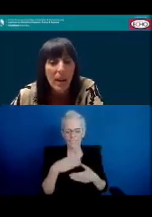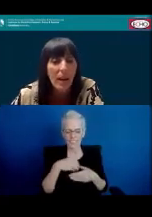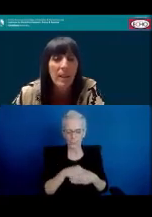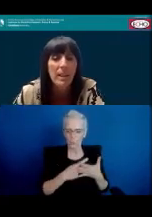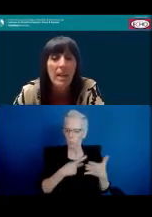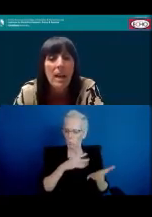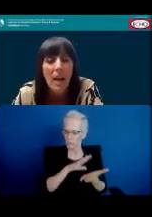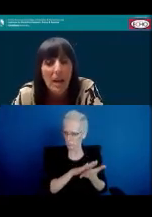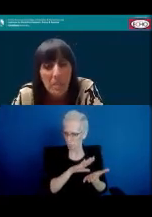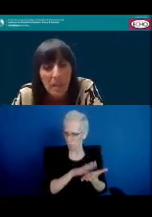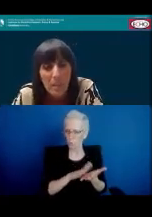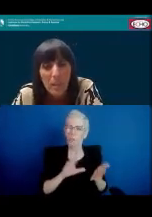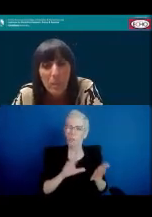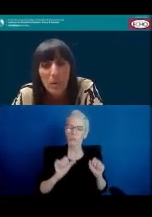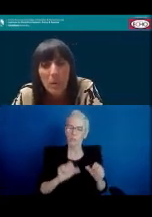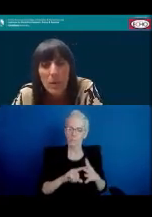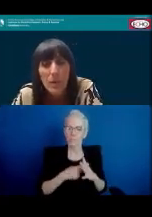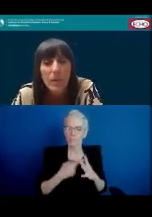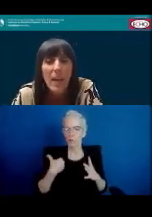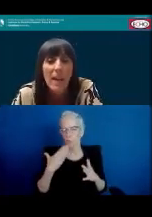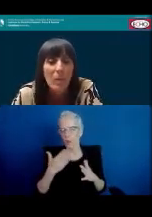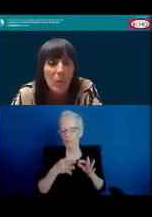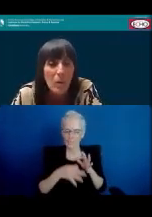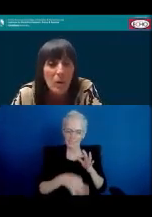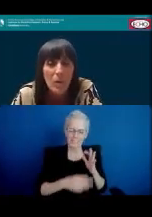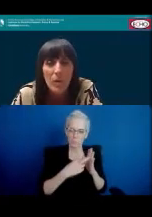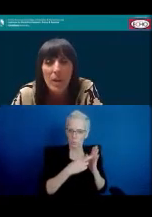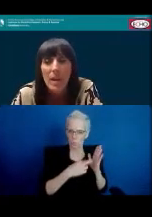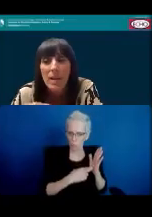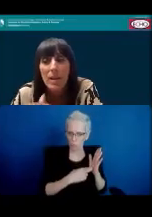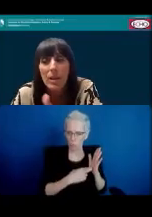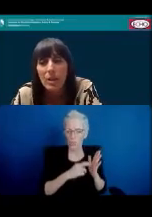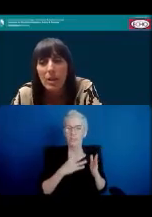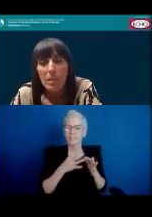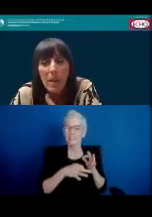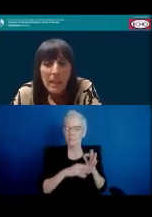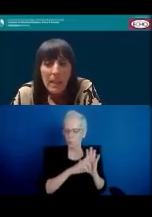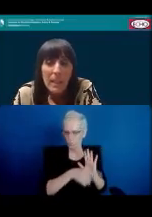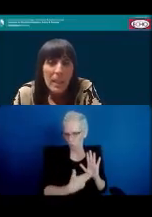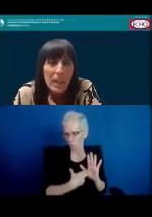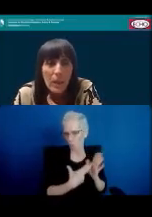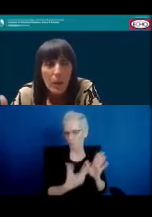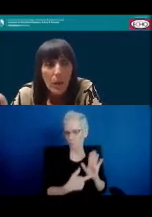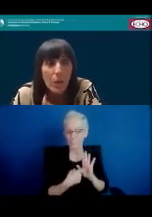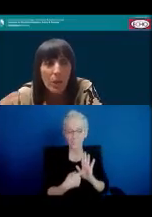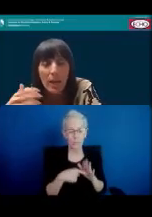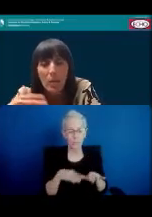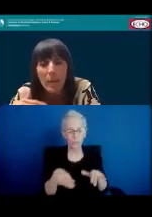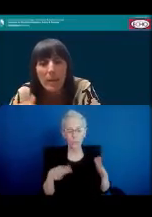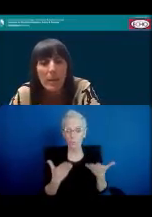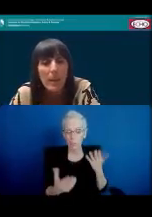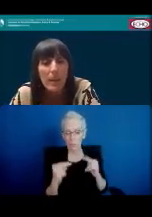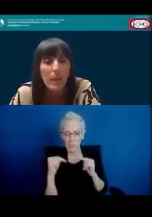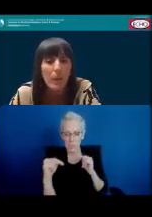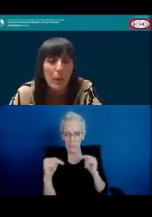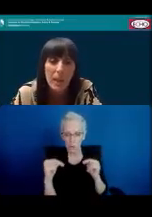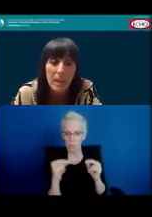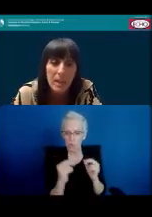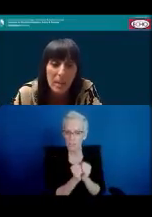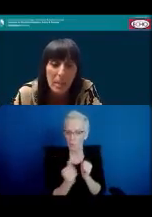having simple rules and roles. The children might get to negotiate with their peer, who gets to be